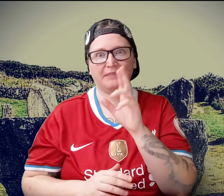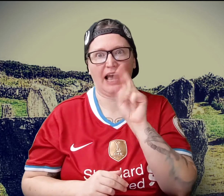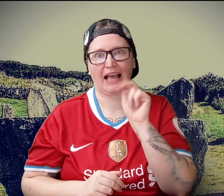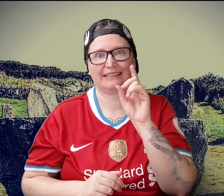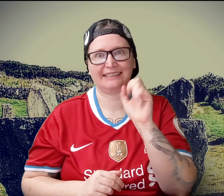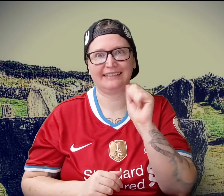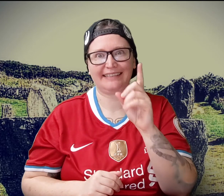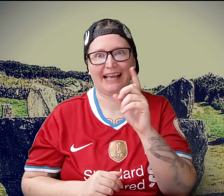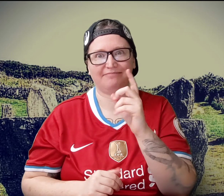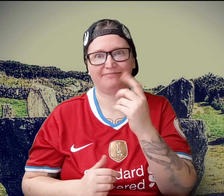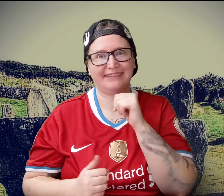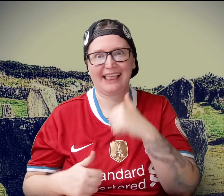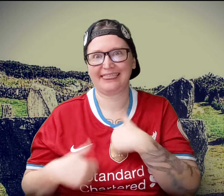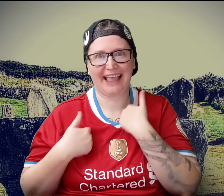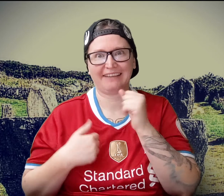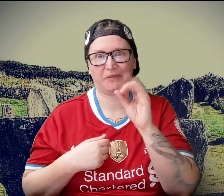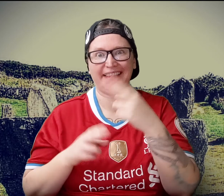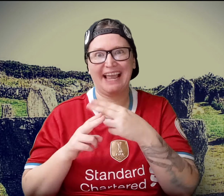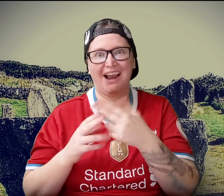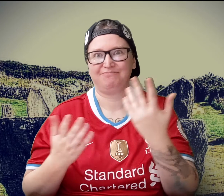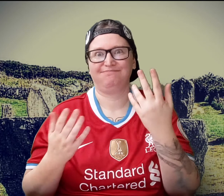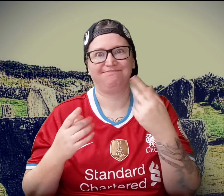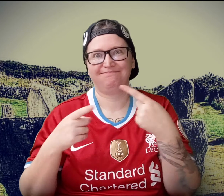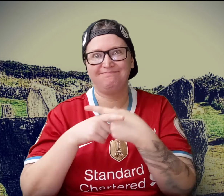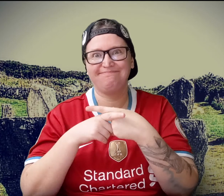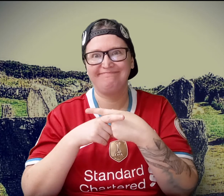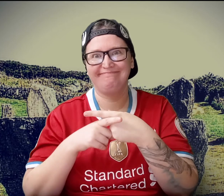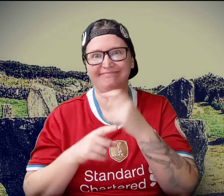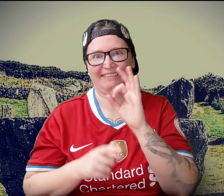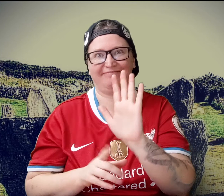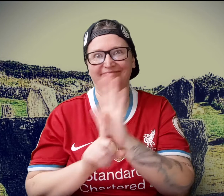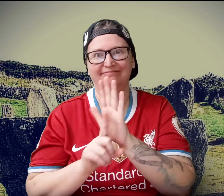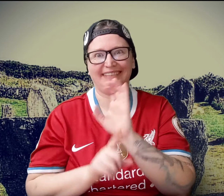being that this person is becoming an undead so they're not alive so the name kind of conflicts